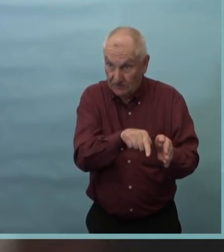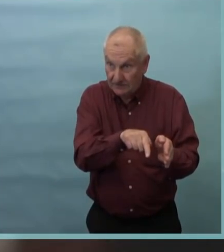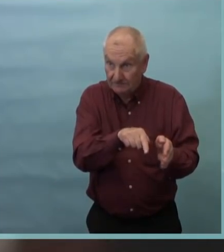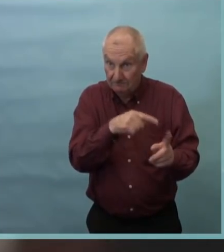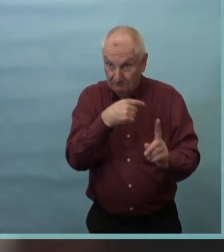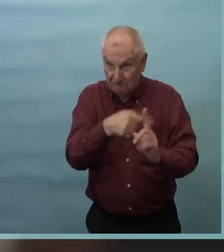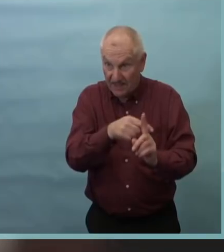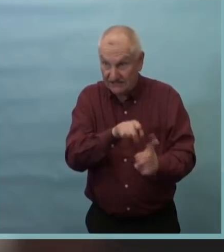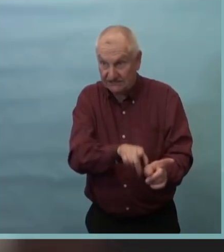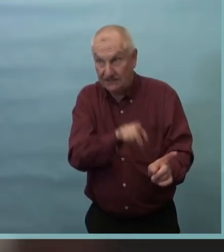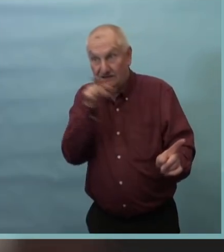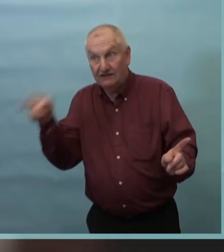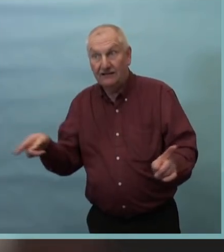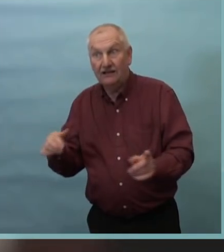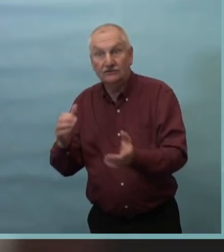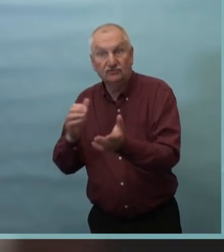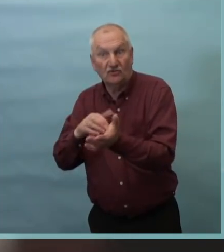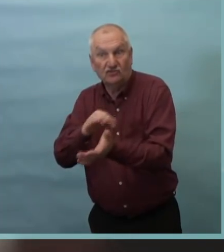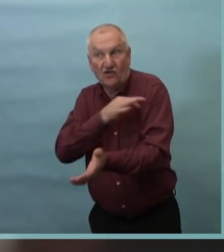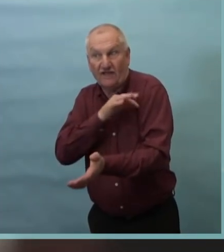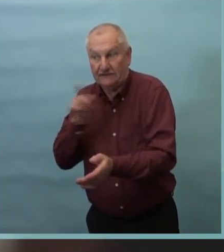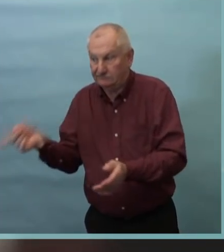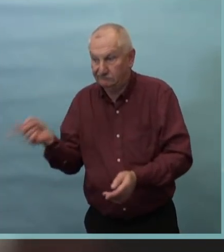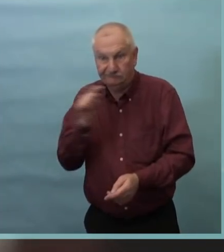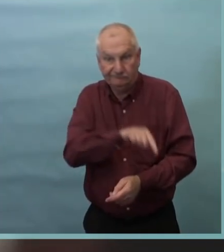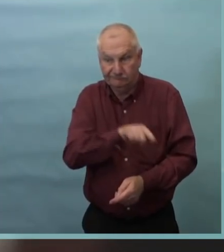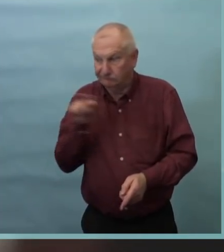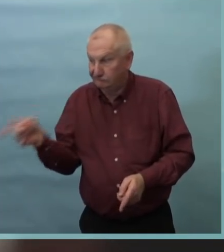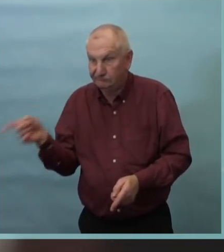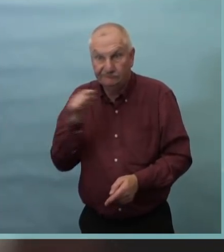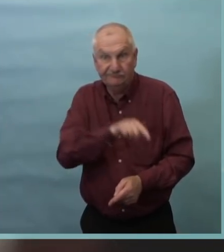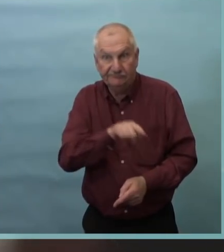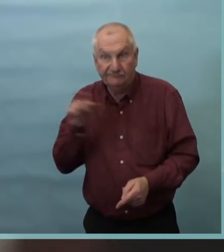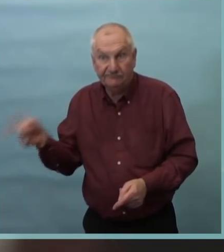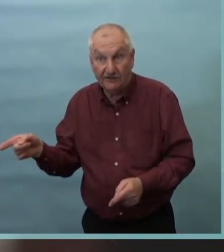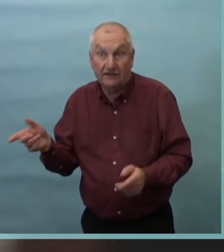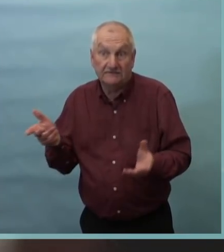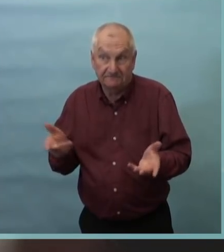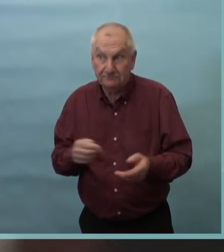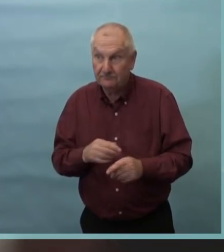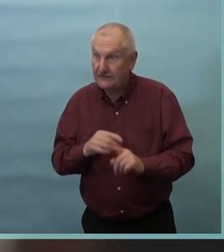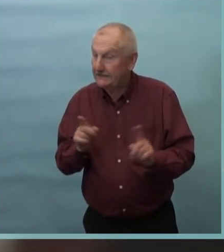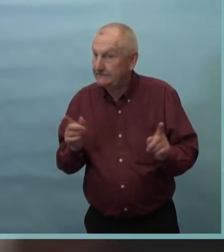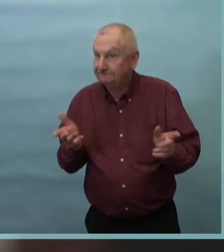the patient for surgery that we're able to assess and look at what those impacts